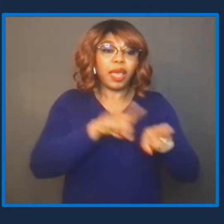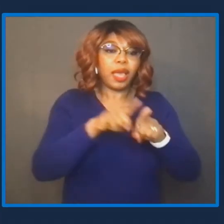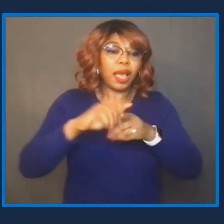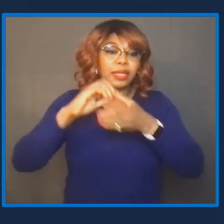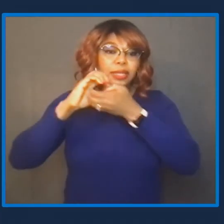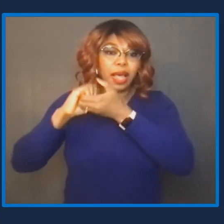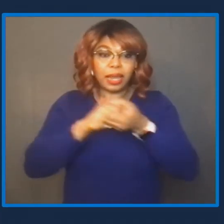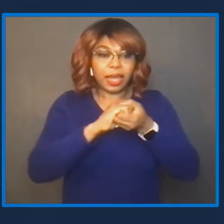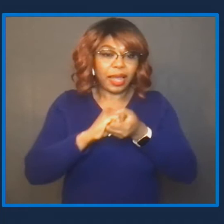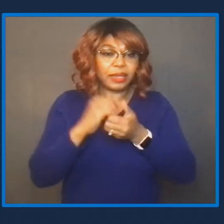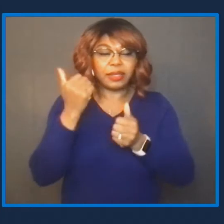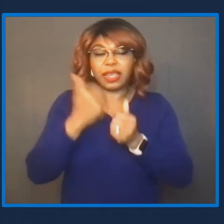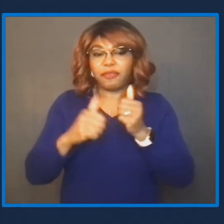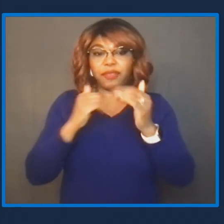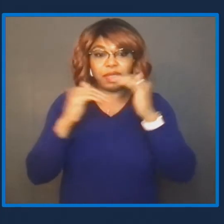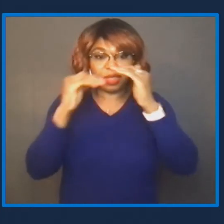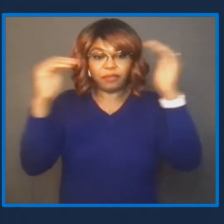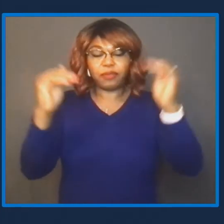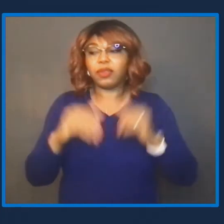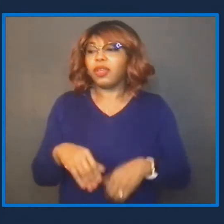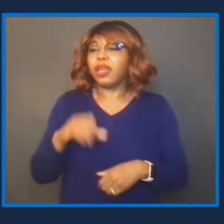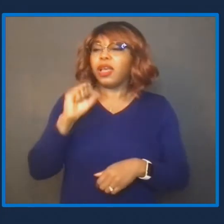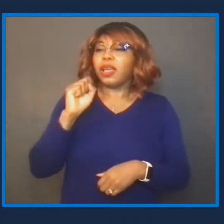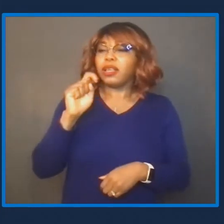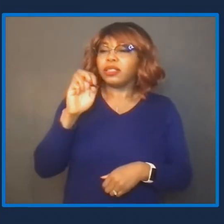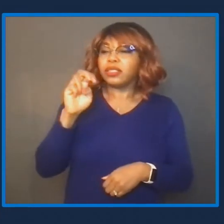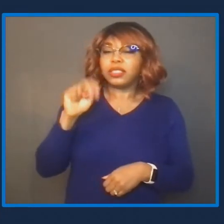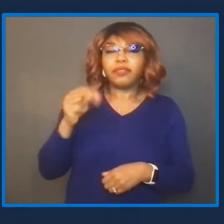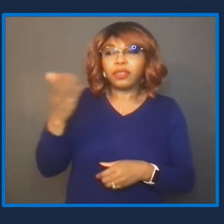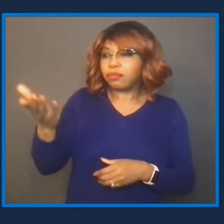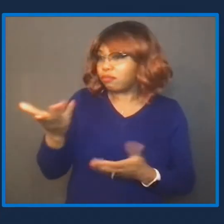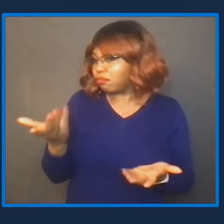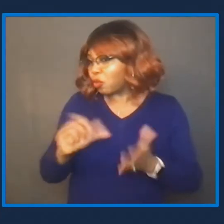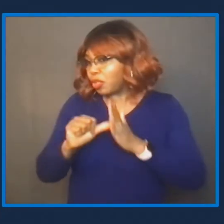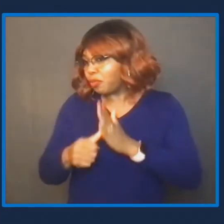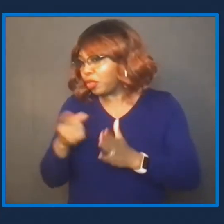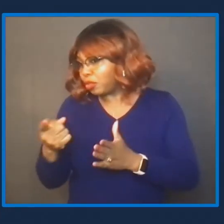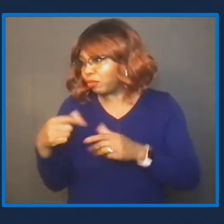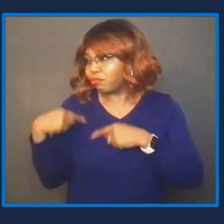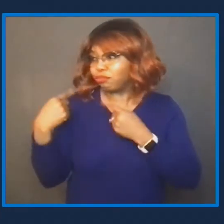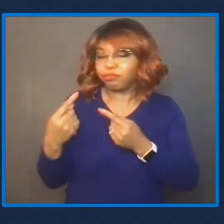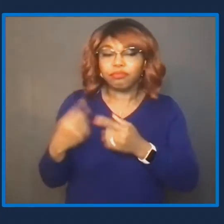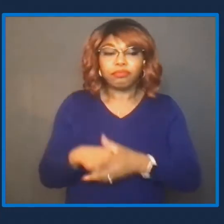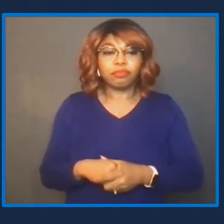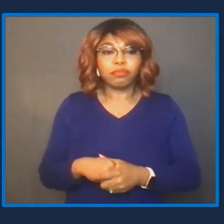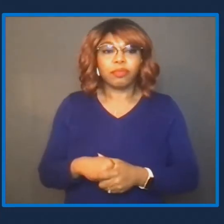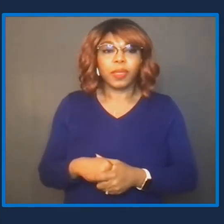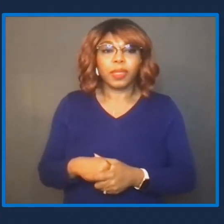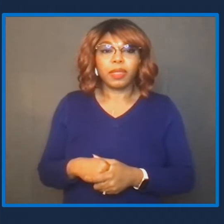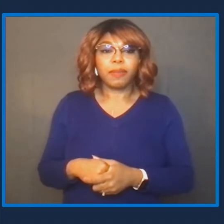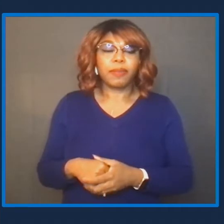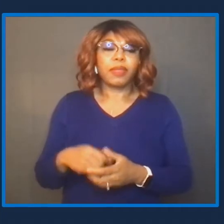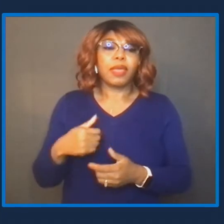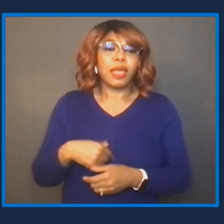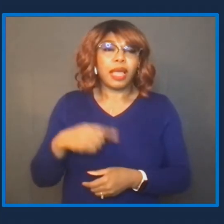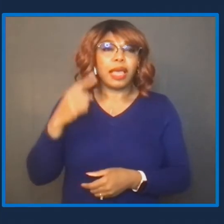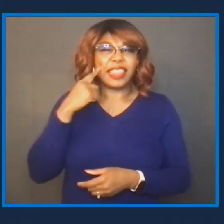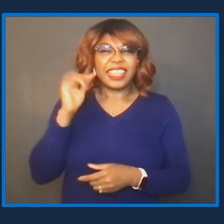And Steven, what stood out for you in the last couple of days for content? I think it's that togetherness. And it's the fact,